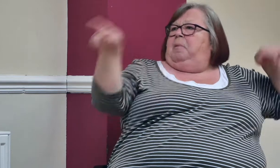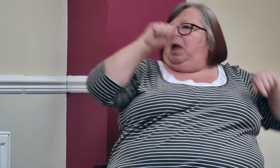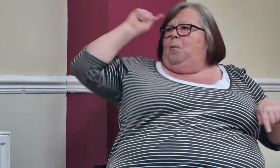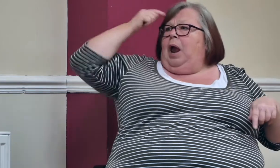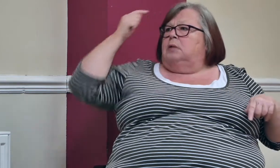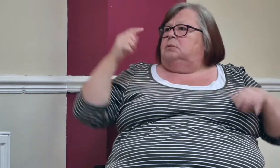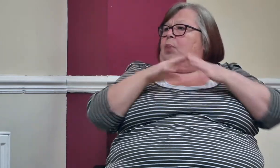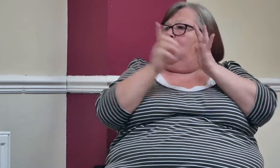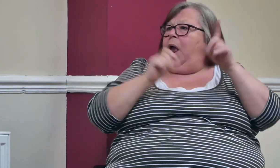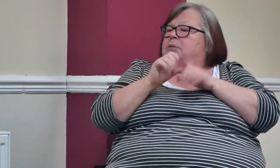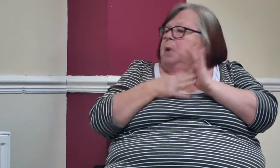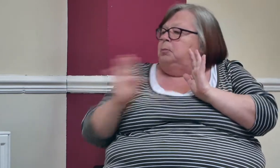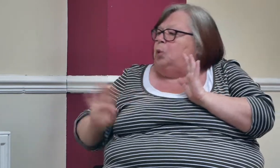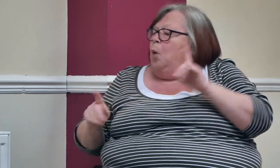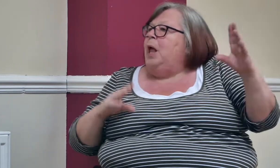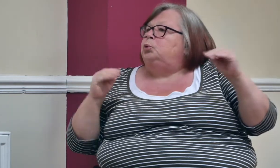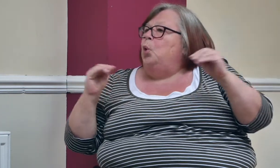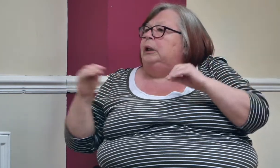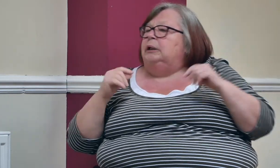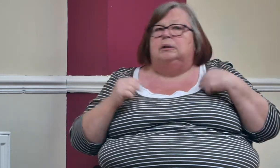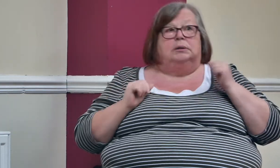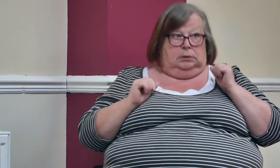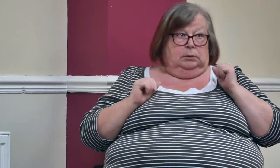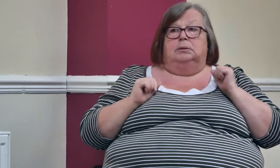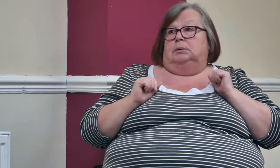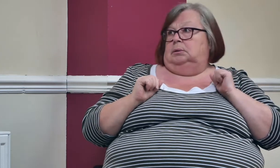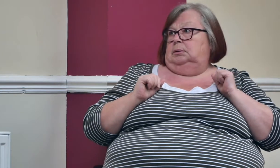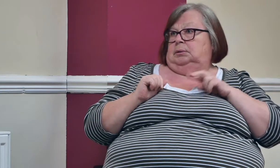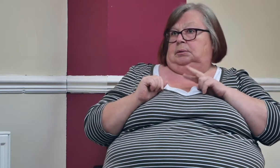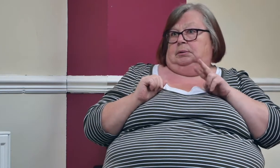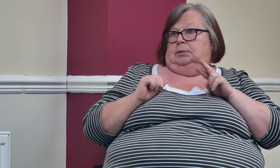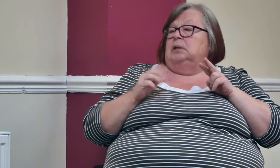They're all mad!" Mum was quick to correct me "No, they're talking."